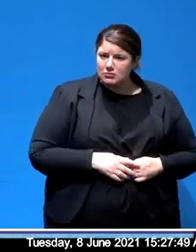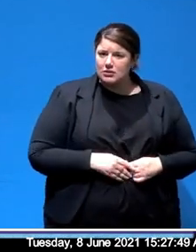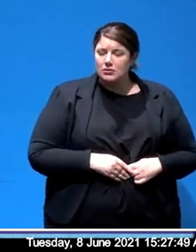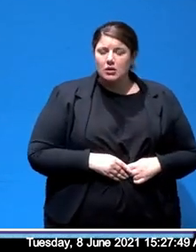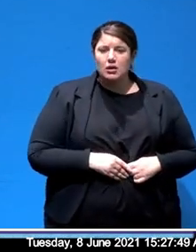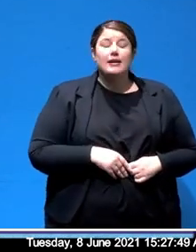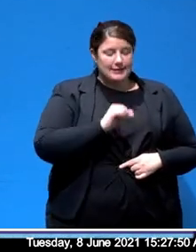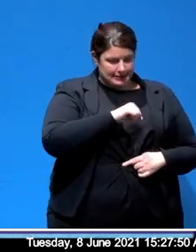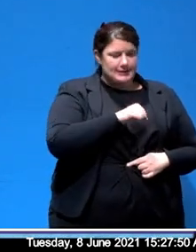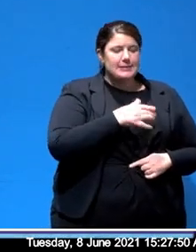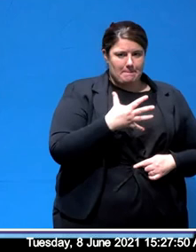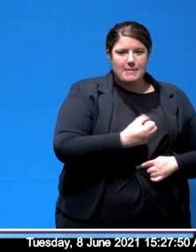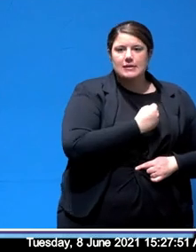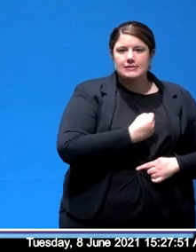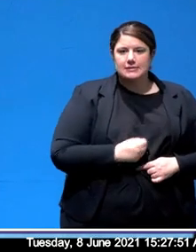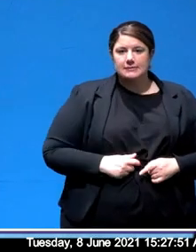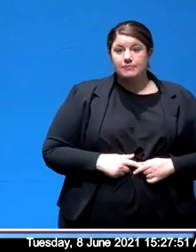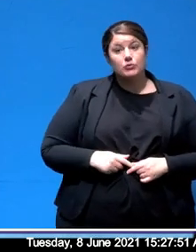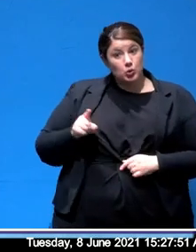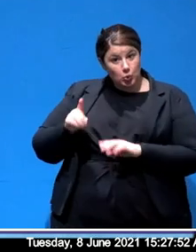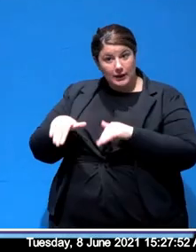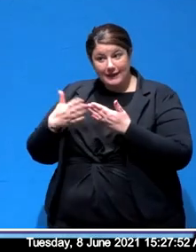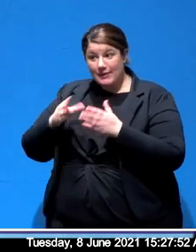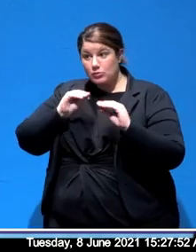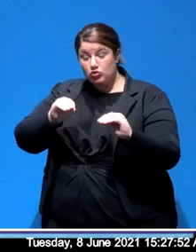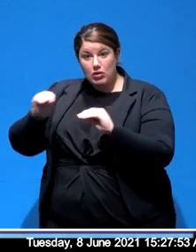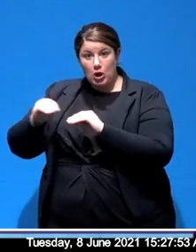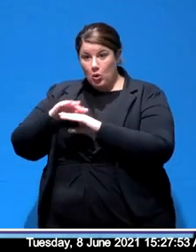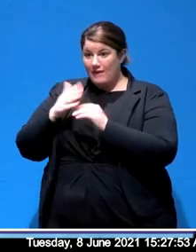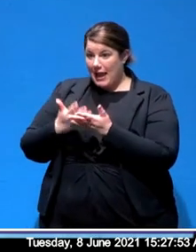And you provide them with training about how to use that system?